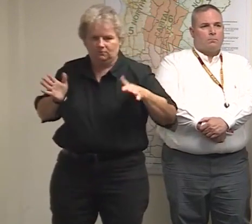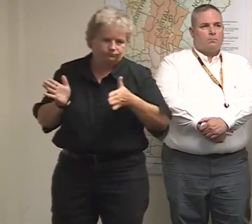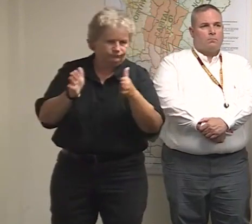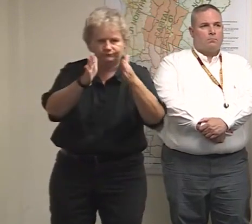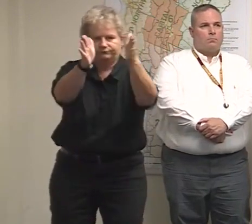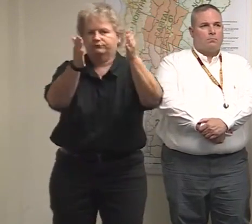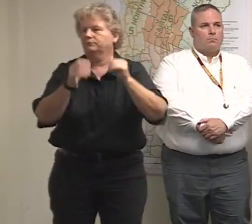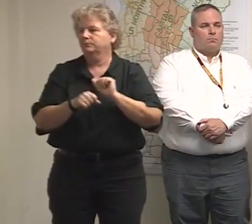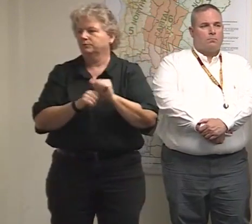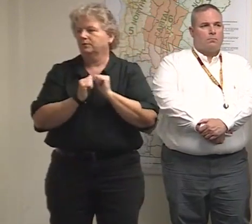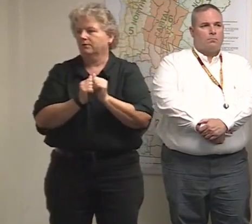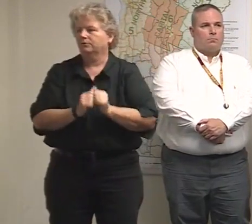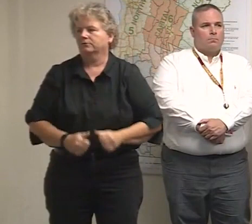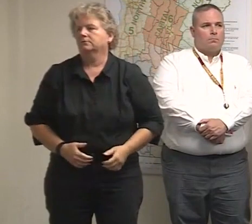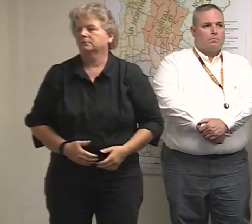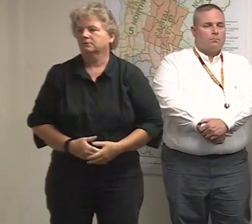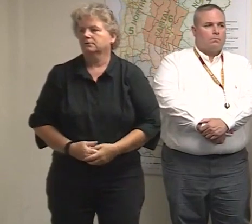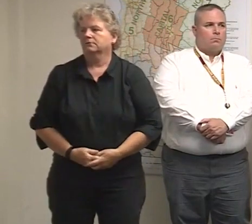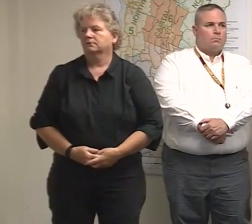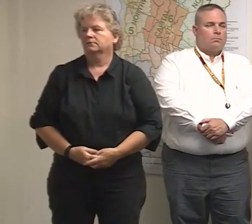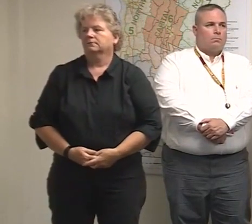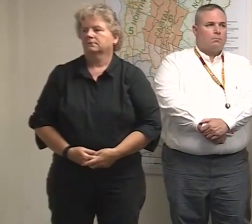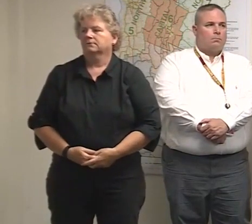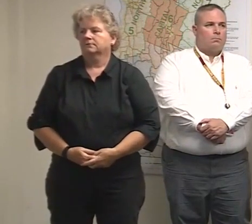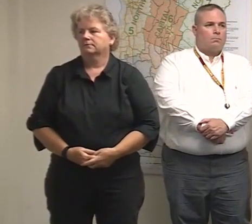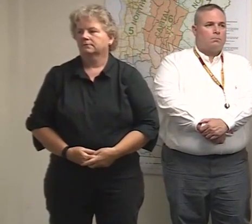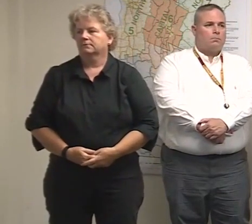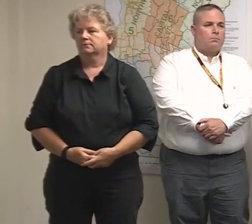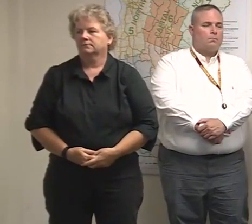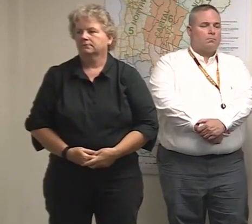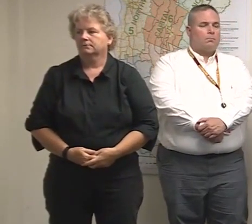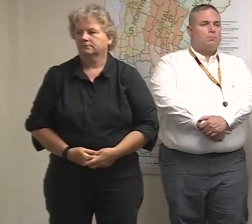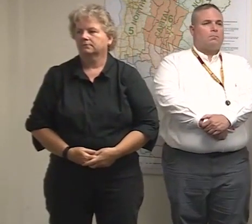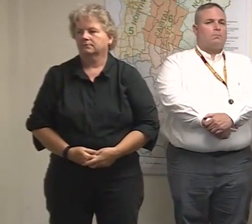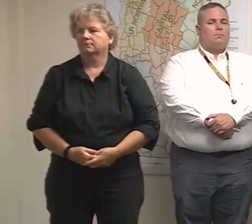SO IT WAS PART OF THEIR ADVICE TO TO MOVE FORWARD WITH THAT.